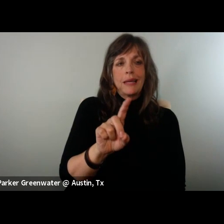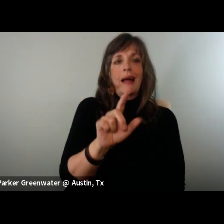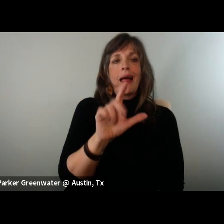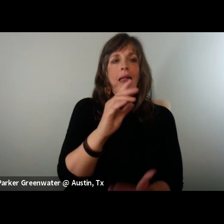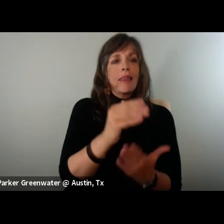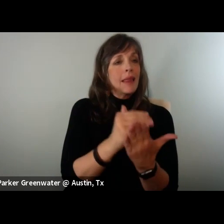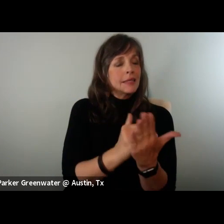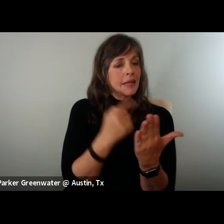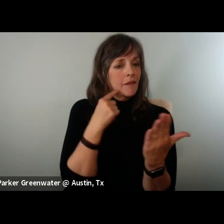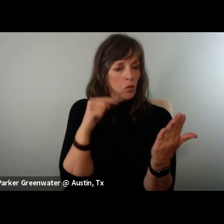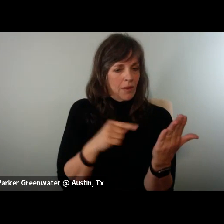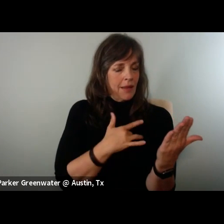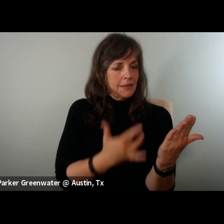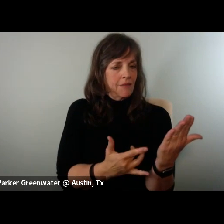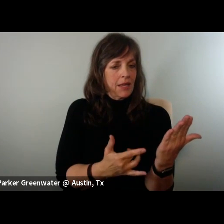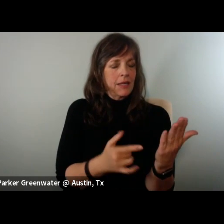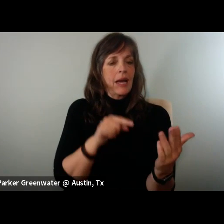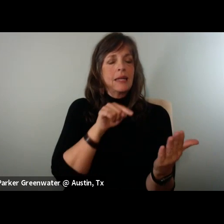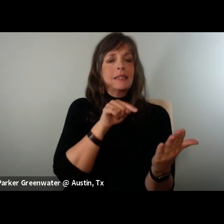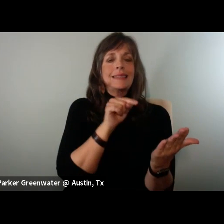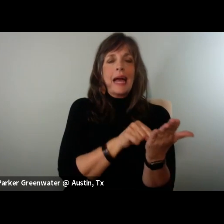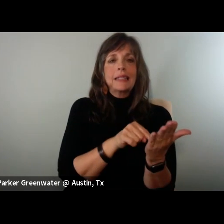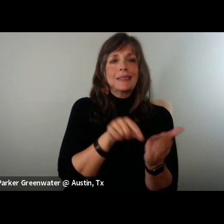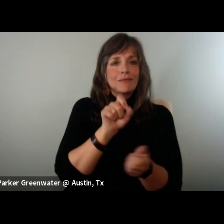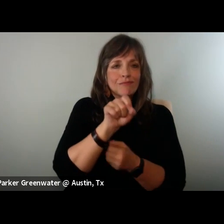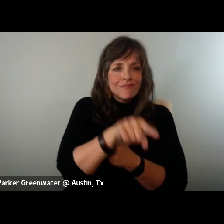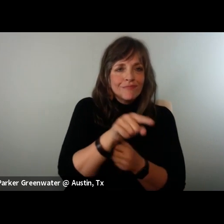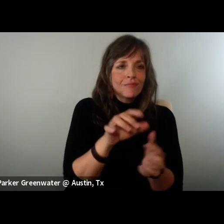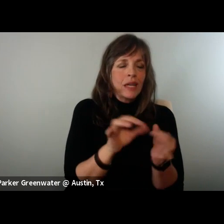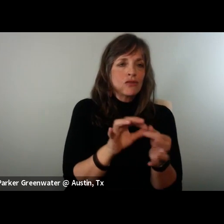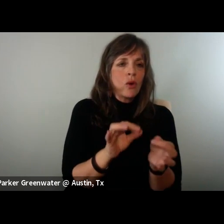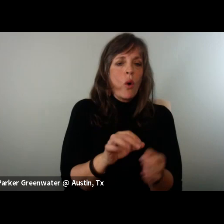or by adding 1-917-686-3185